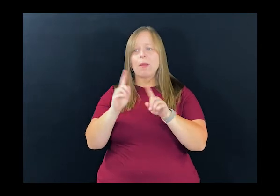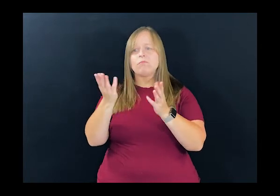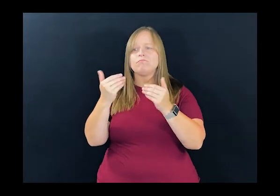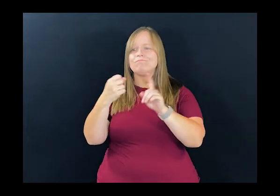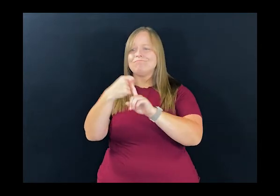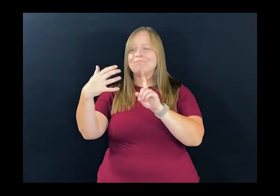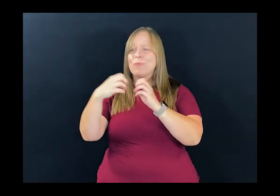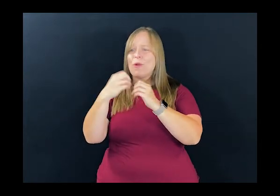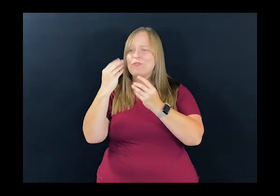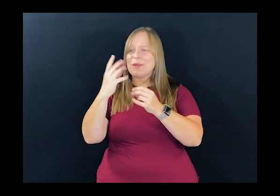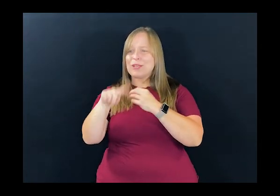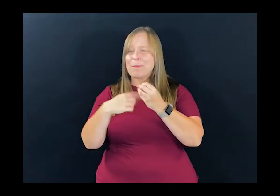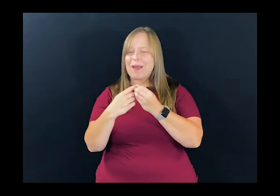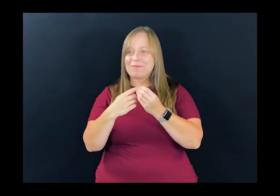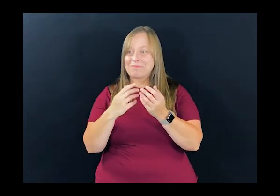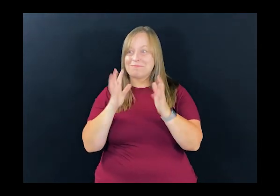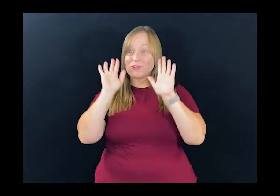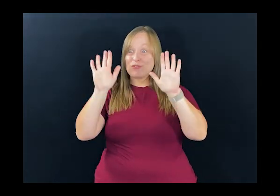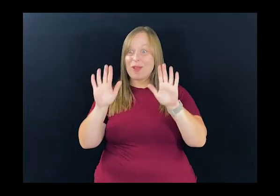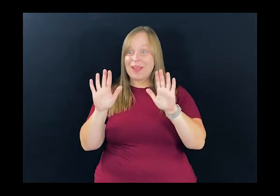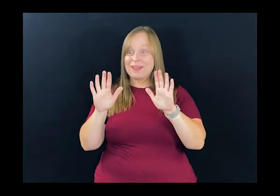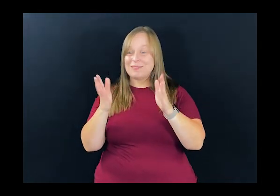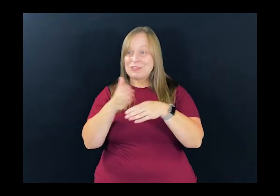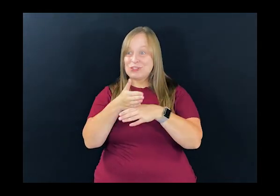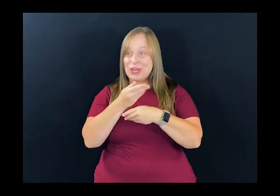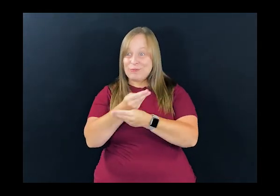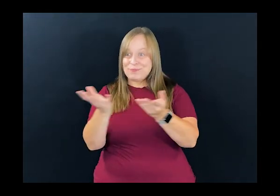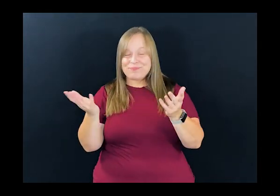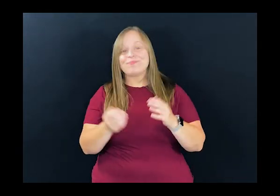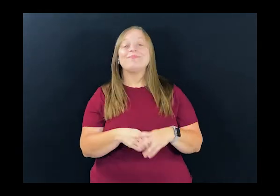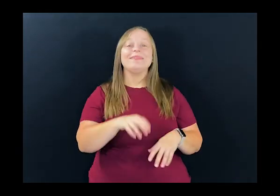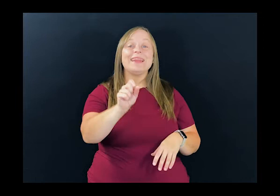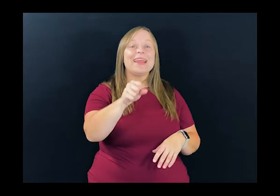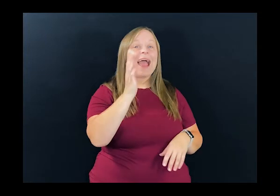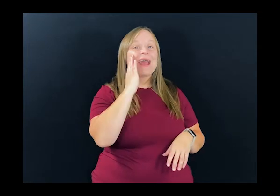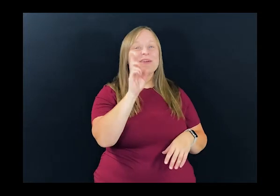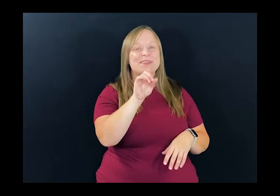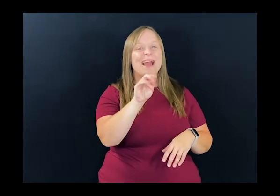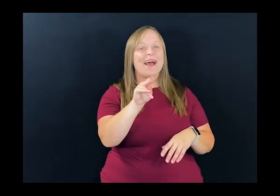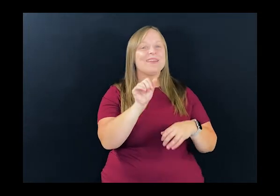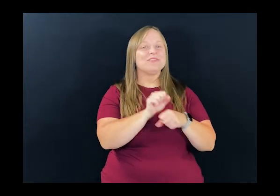but give us a little bit more information about this. This is a great thing for us to share. [Shameka] Yes. I know Donna has been working